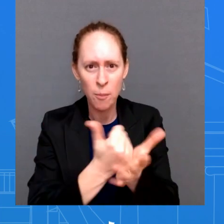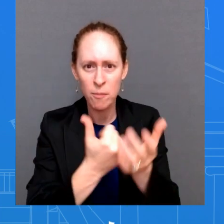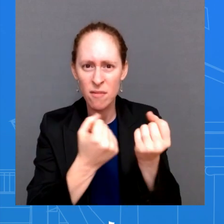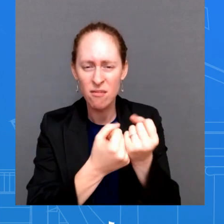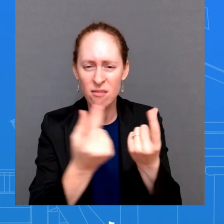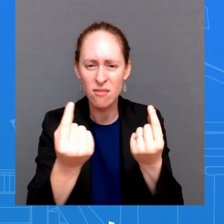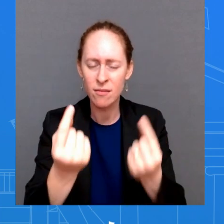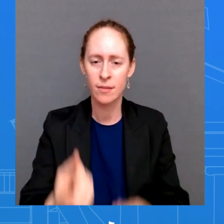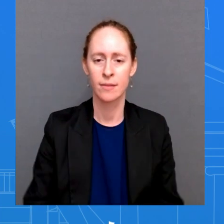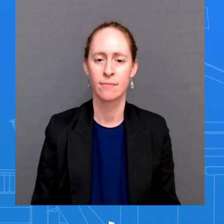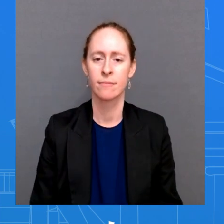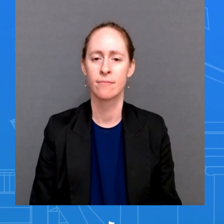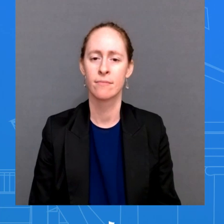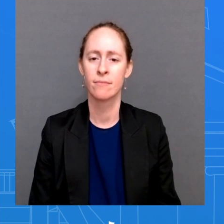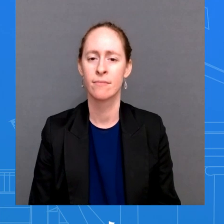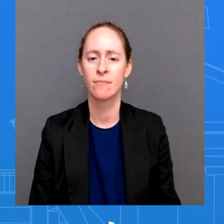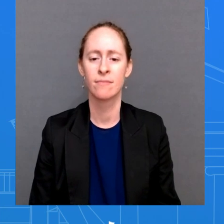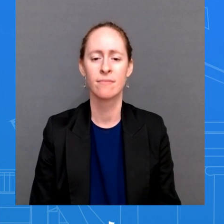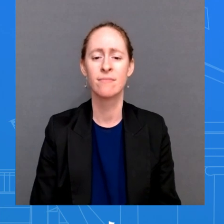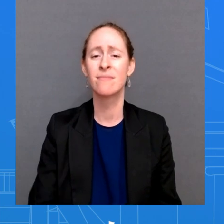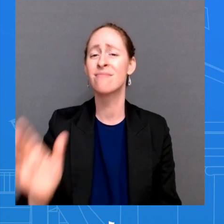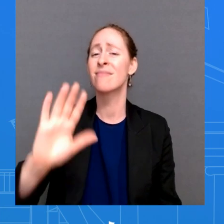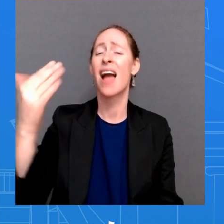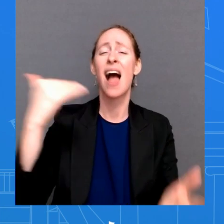for Beijing to use this trip,